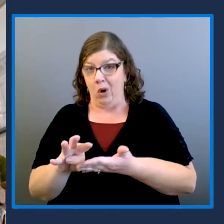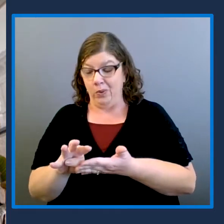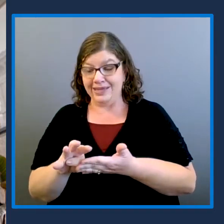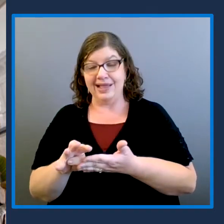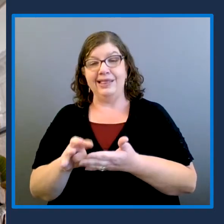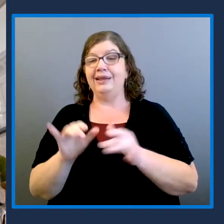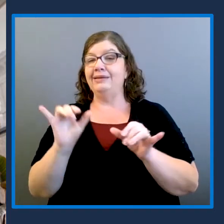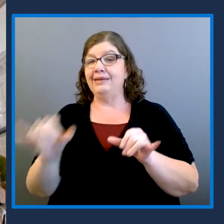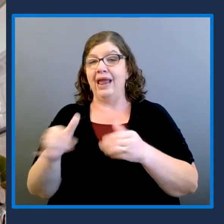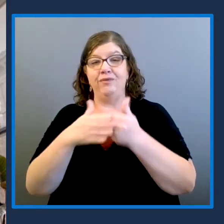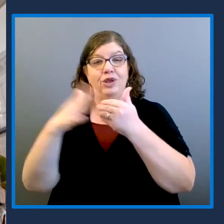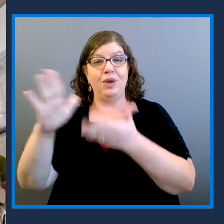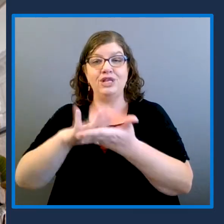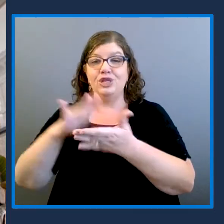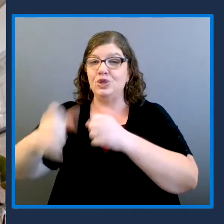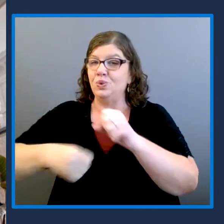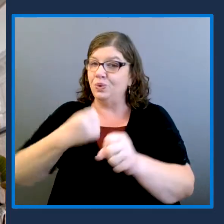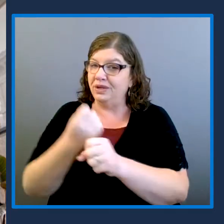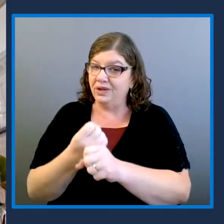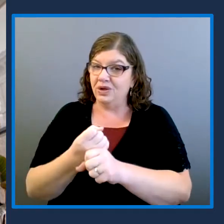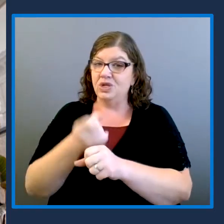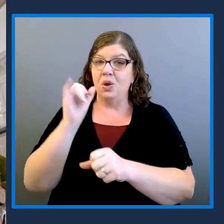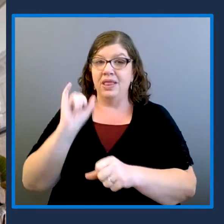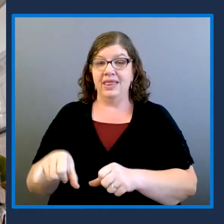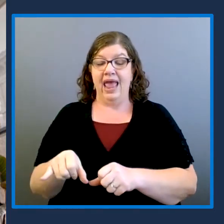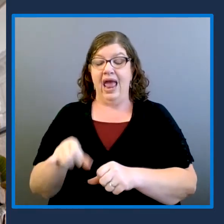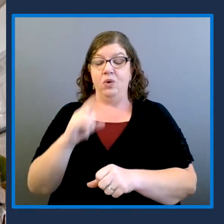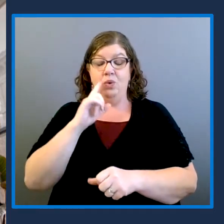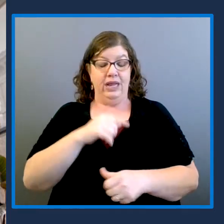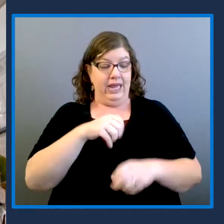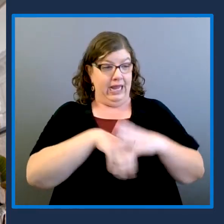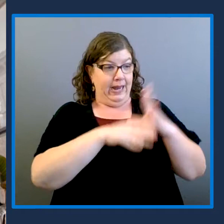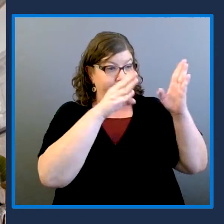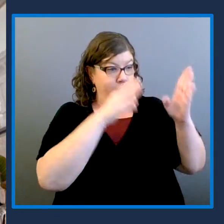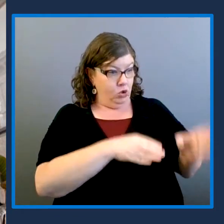the rest of the school year so it was definitely a journey to be able to bridge that gap from going